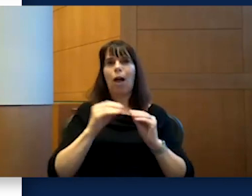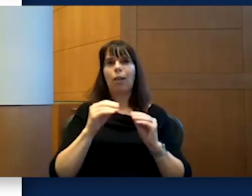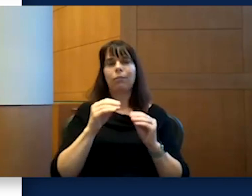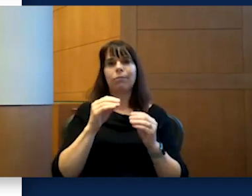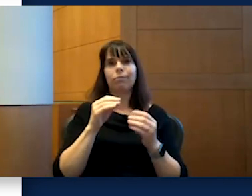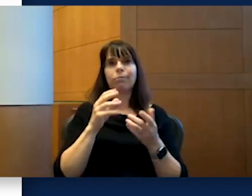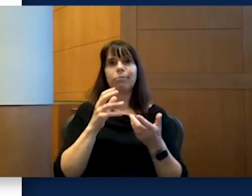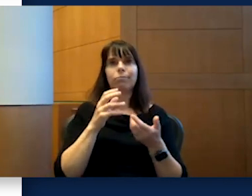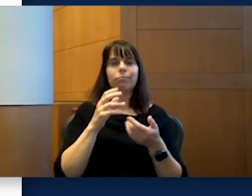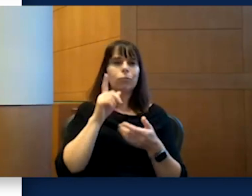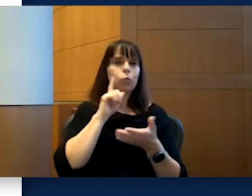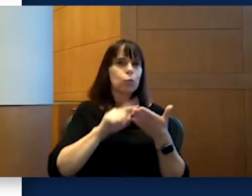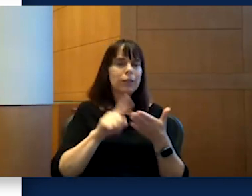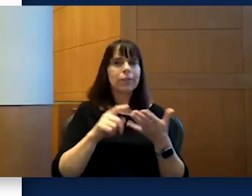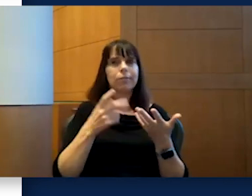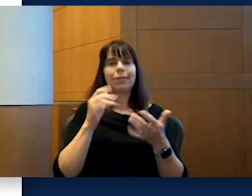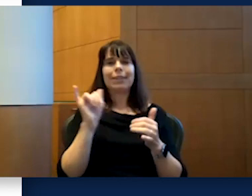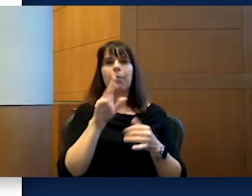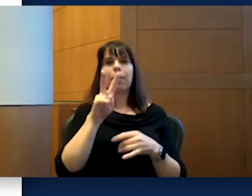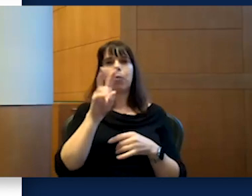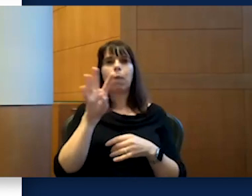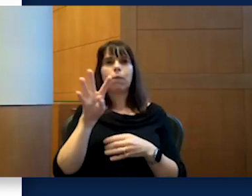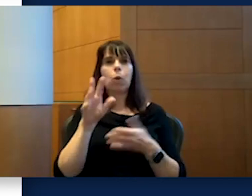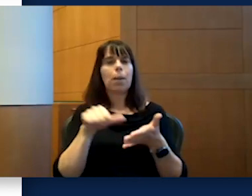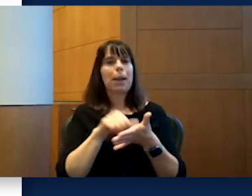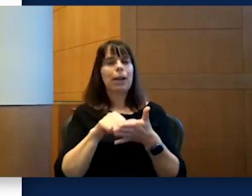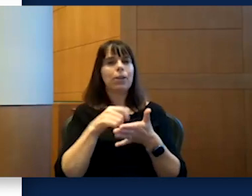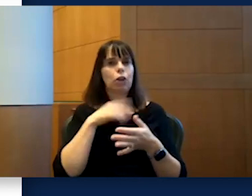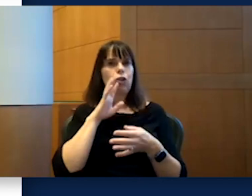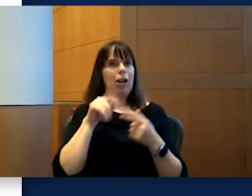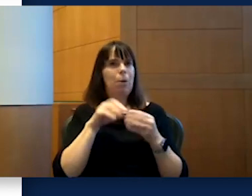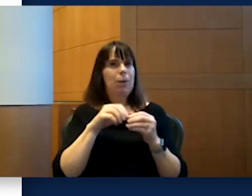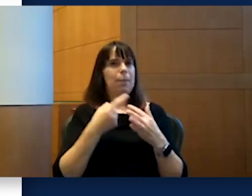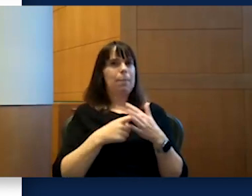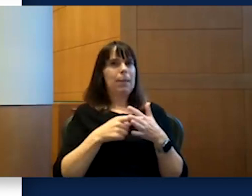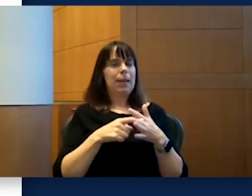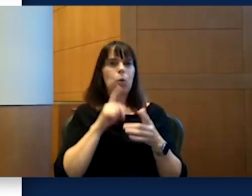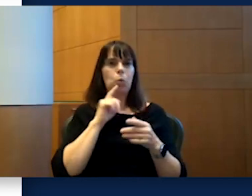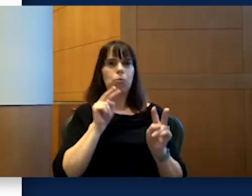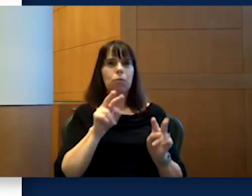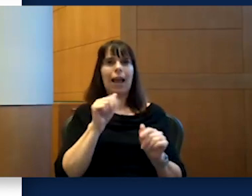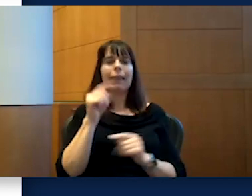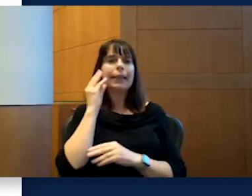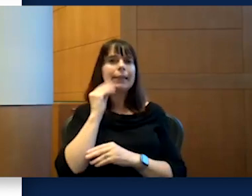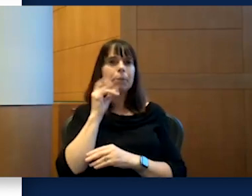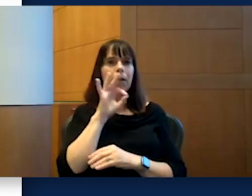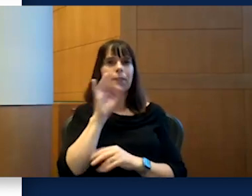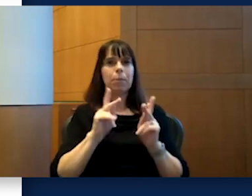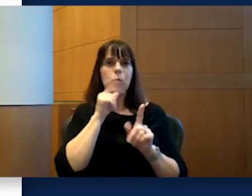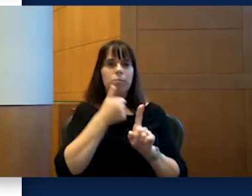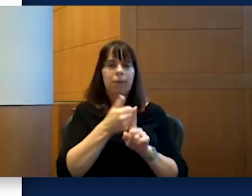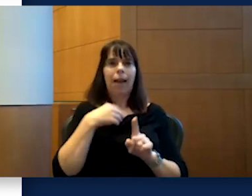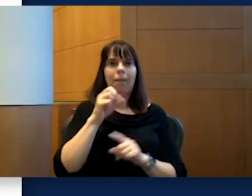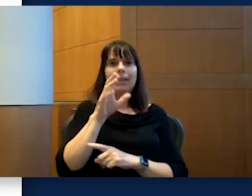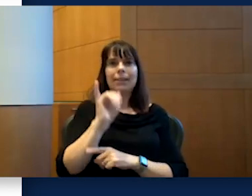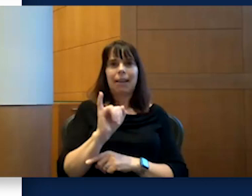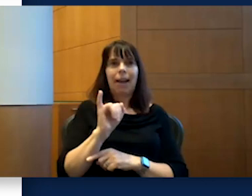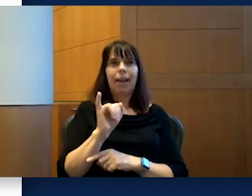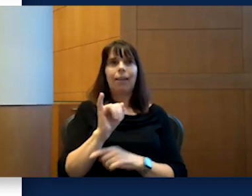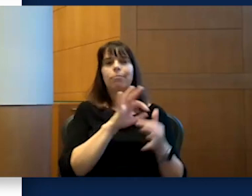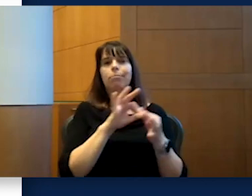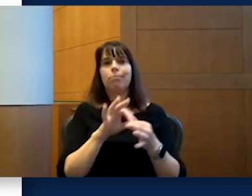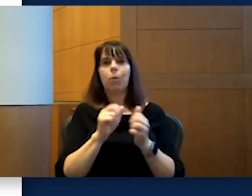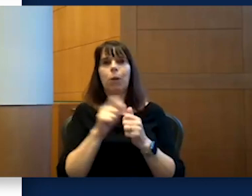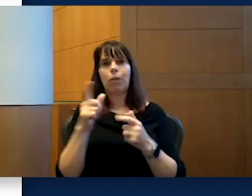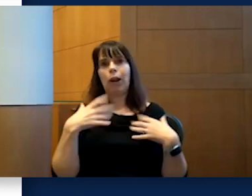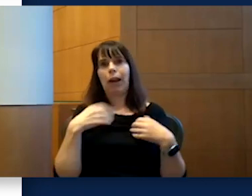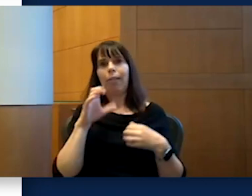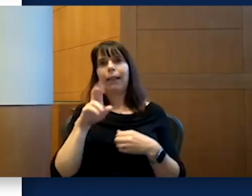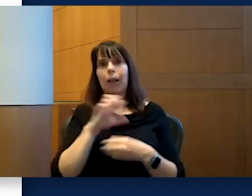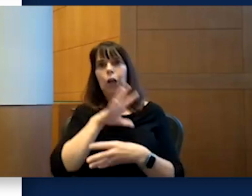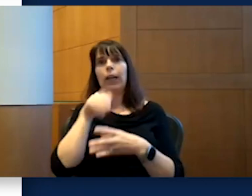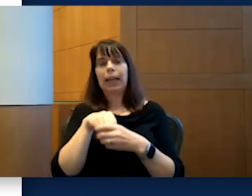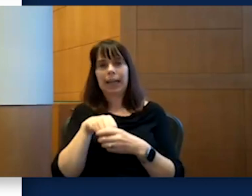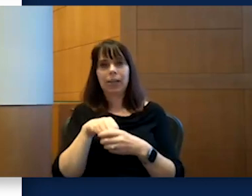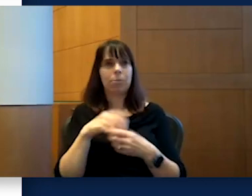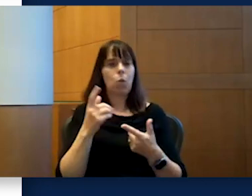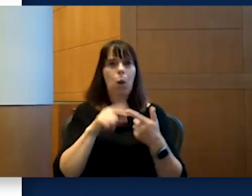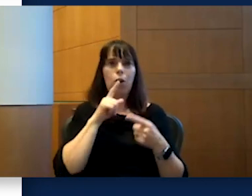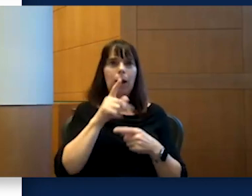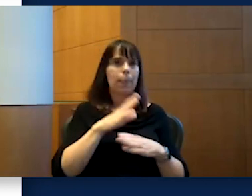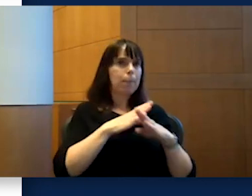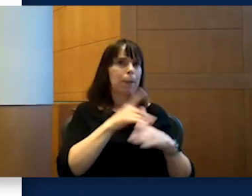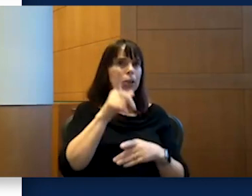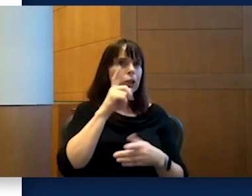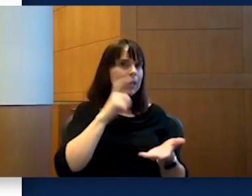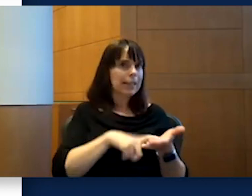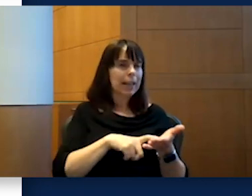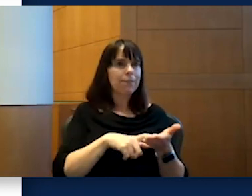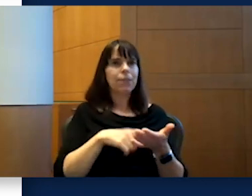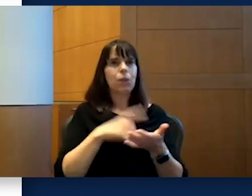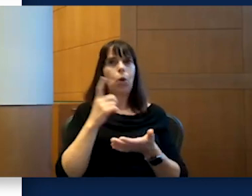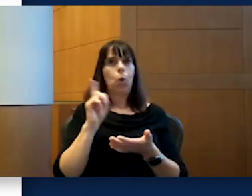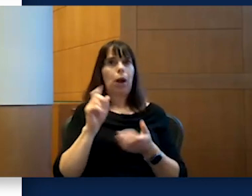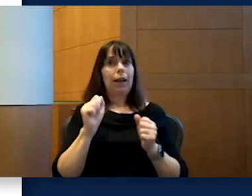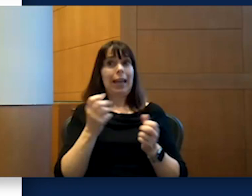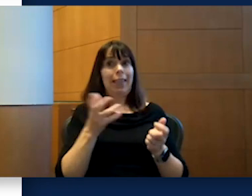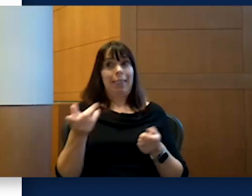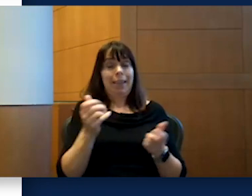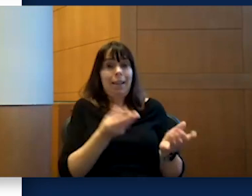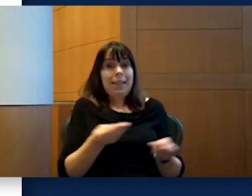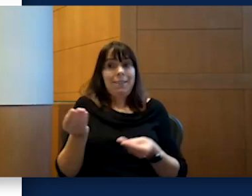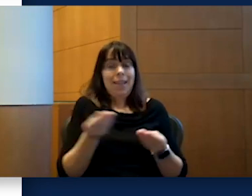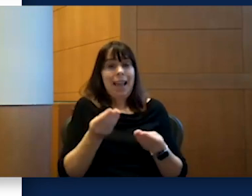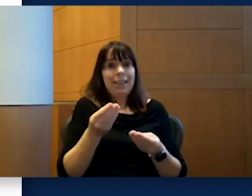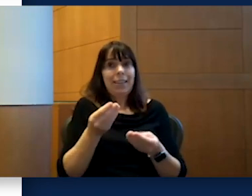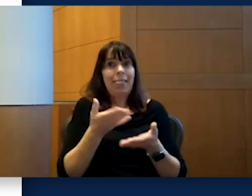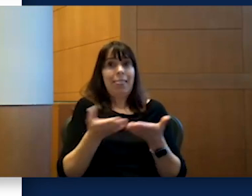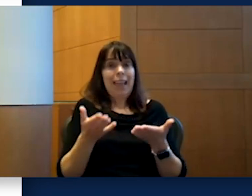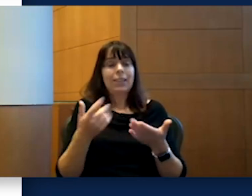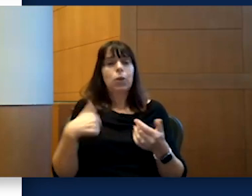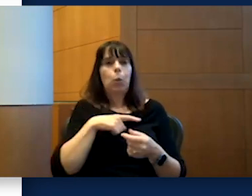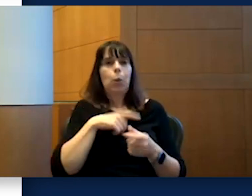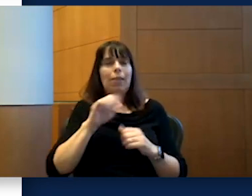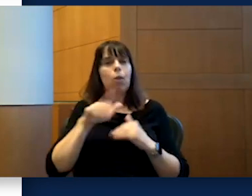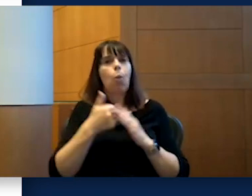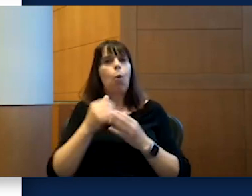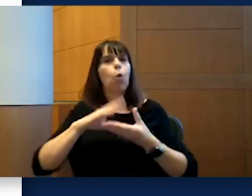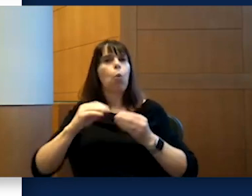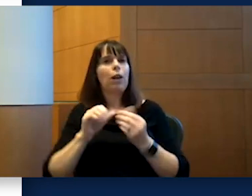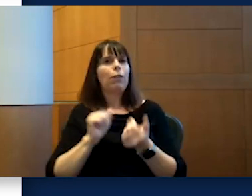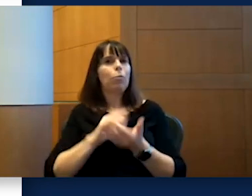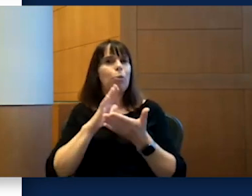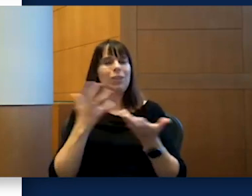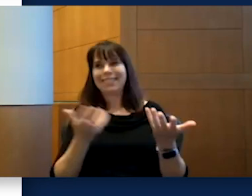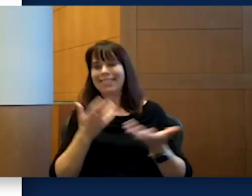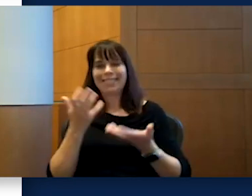And I think it will be really interesting to do more qualitative research or really to look at, similar to the 2004 paper I cited in the introduction, looking at experiences of people with SCI in regards to healthcare engagement, what are the barriers or facilitators they're identifying.